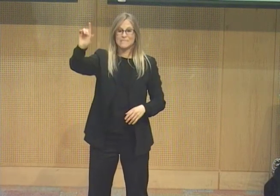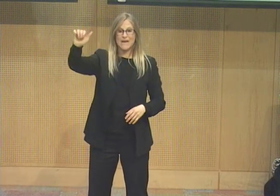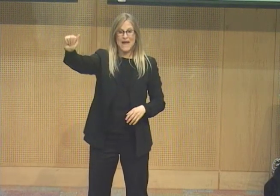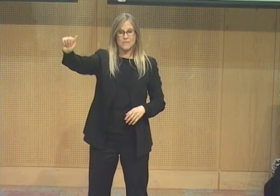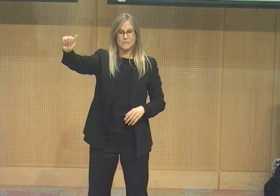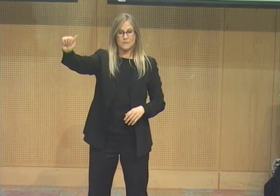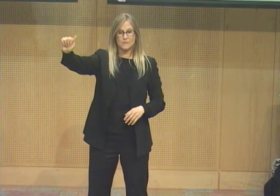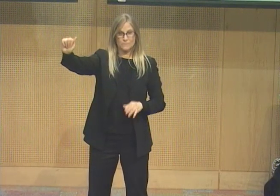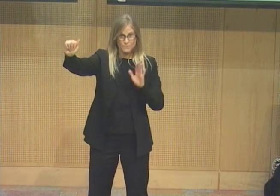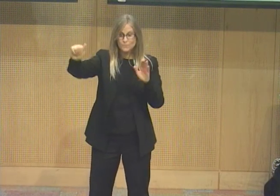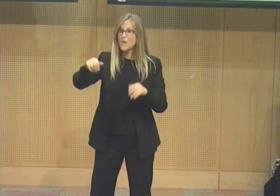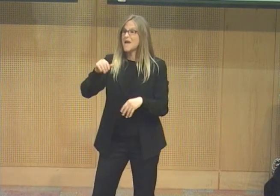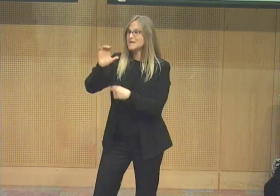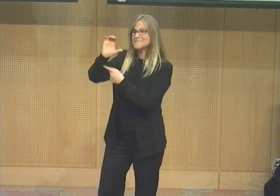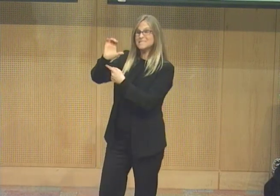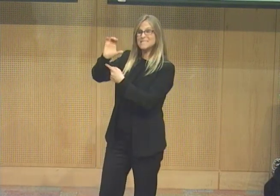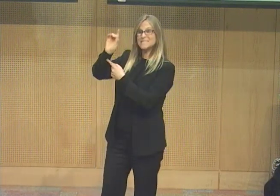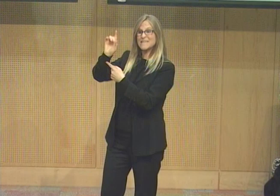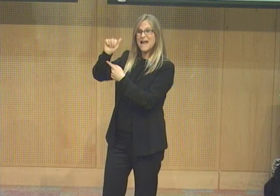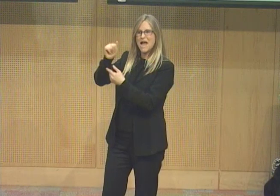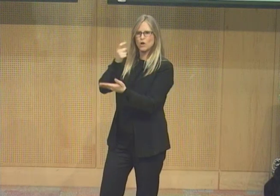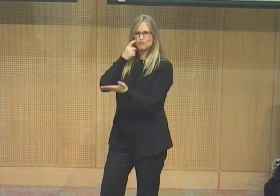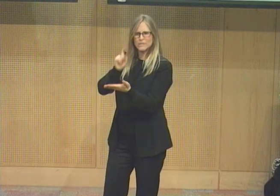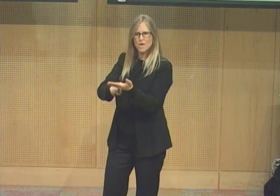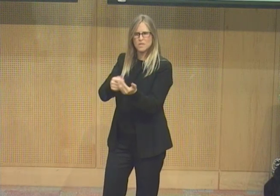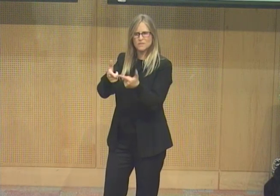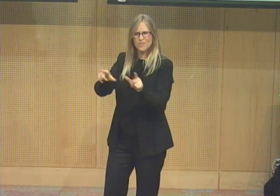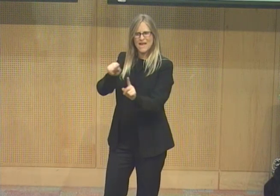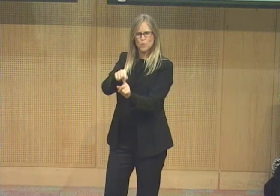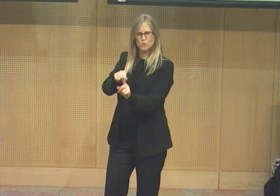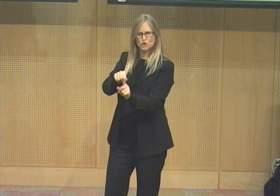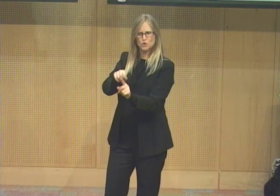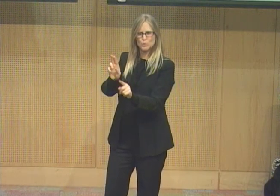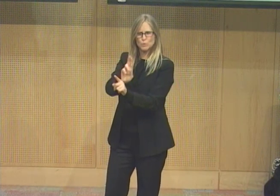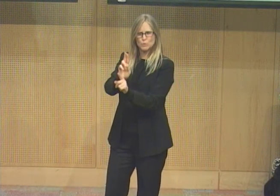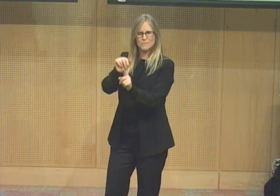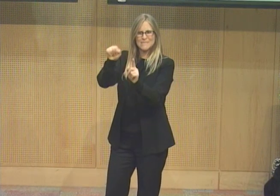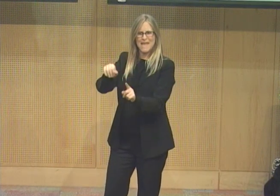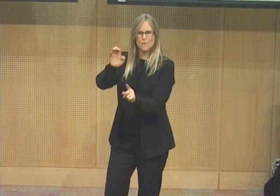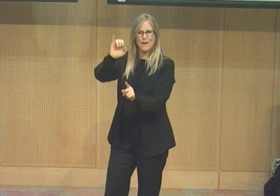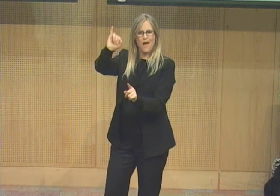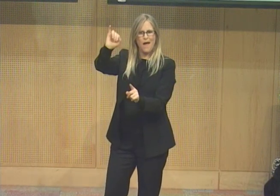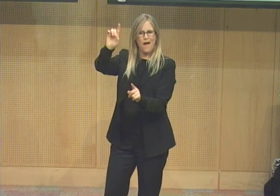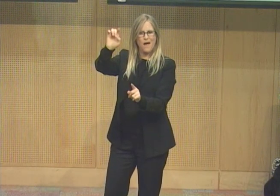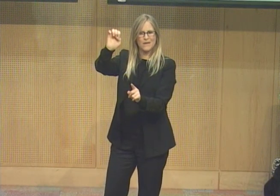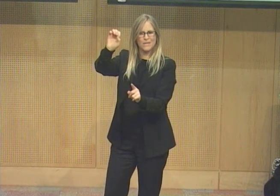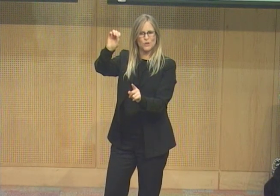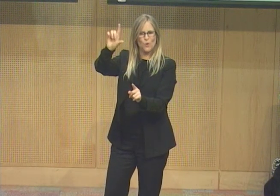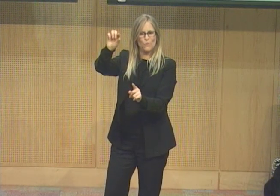So when I searched my media selections with the lens of the critical discourse analysis,